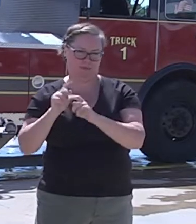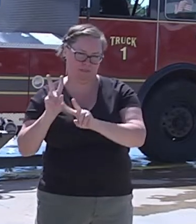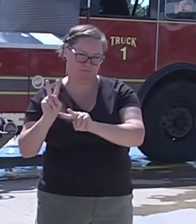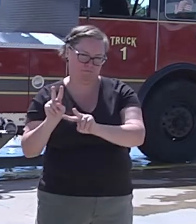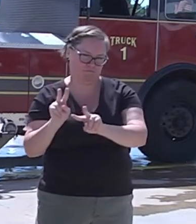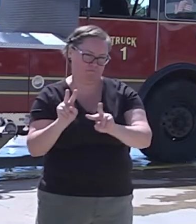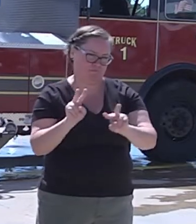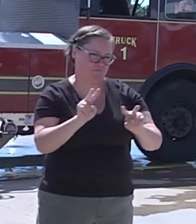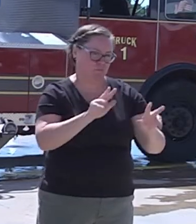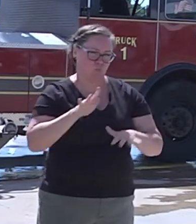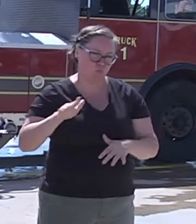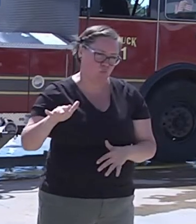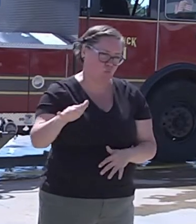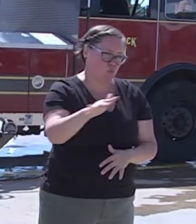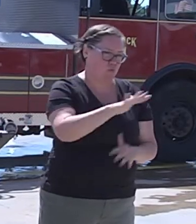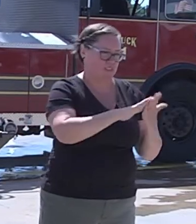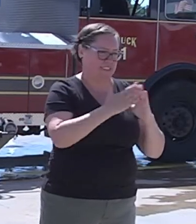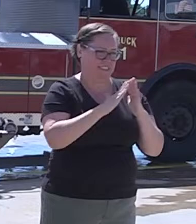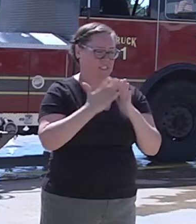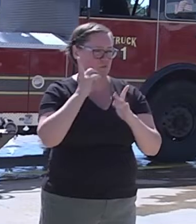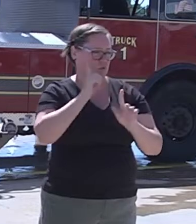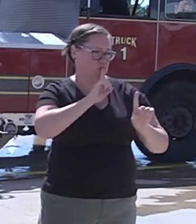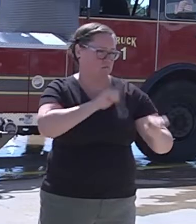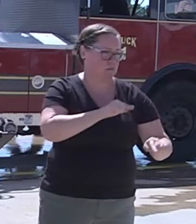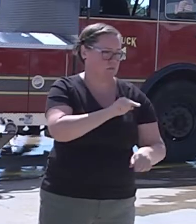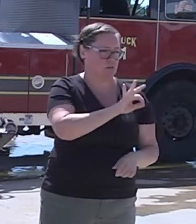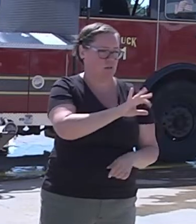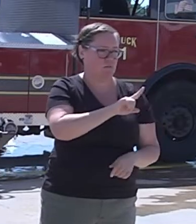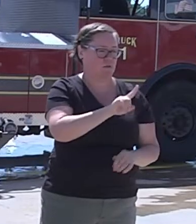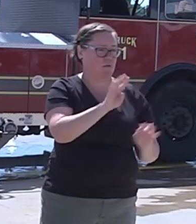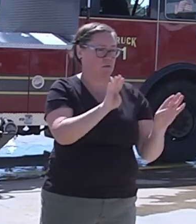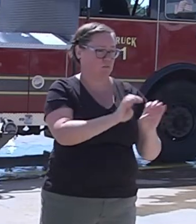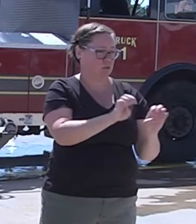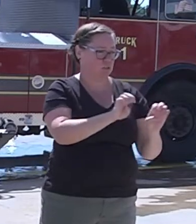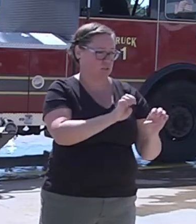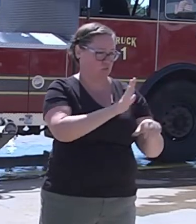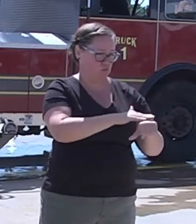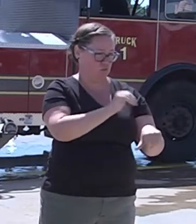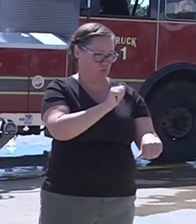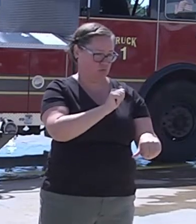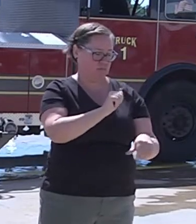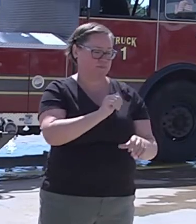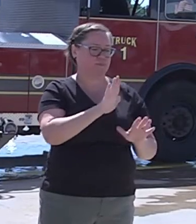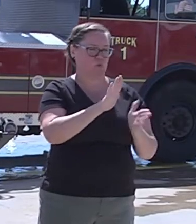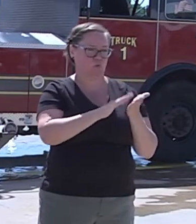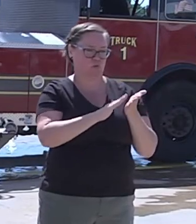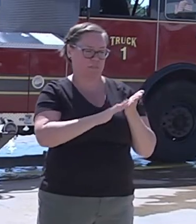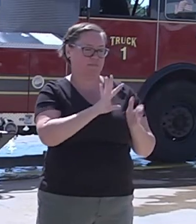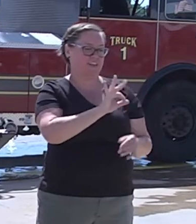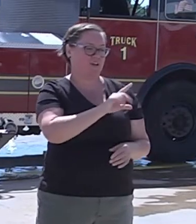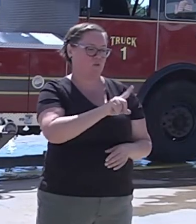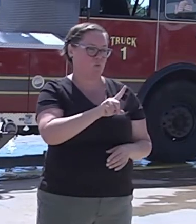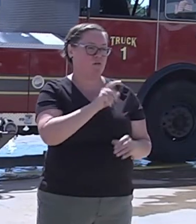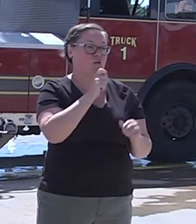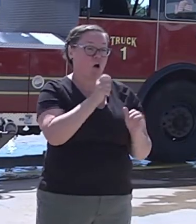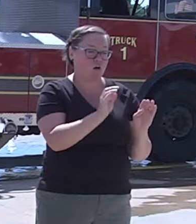city responding to 9 911 emergency calls or excuse me 911 non-emergent calls dealing with